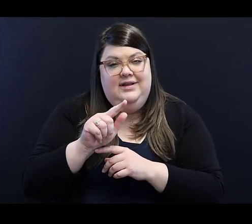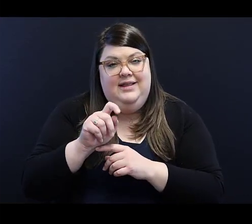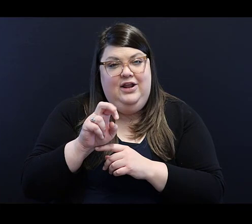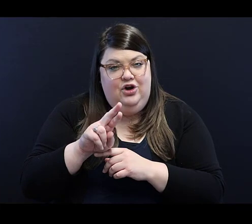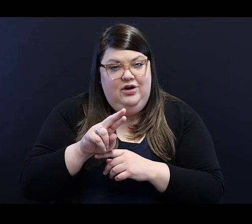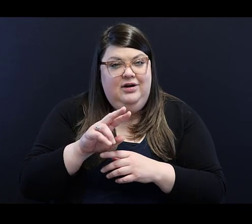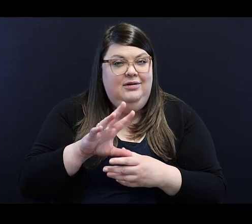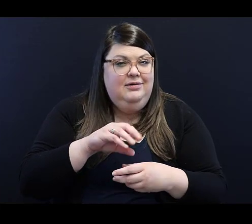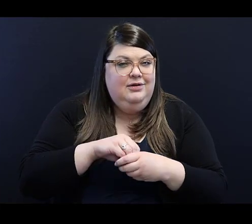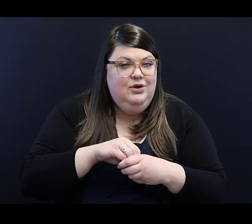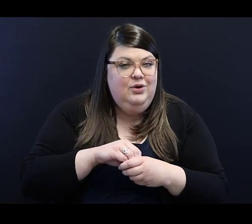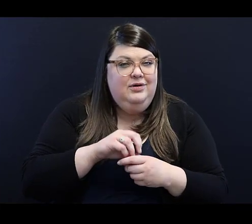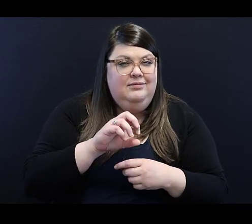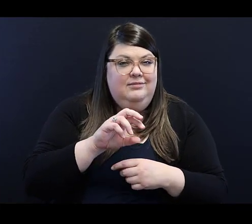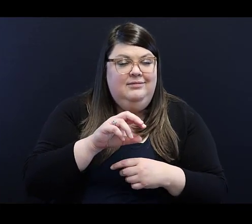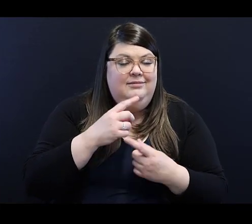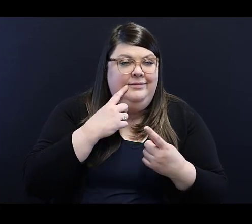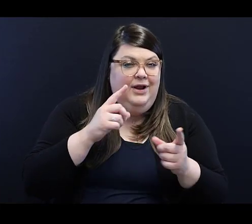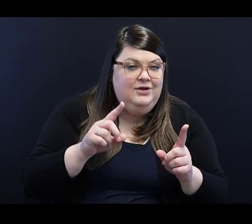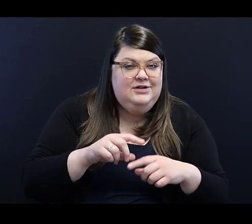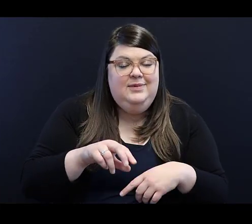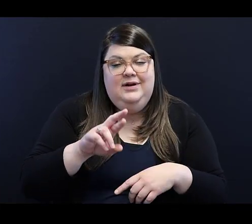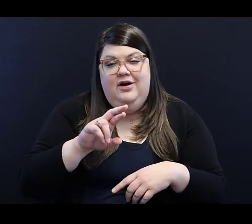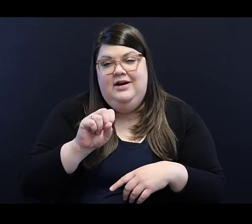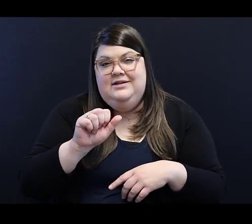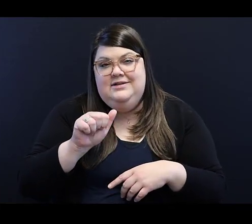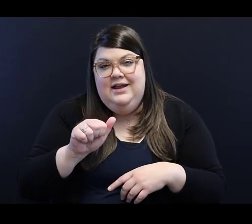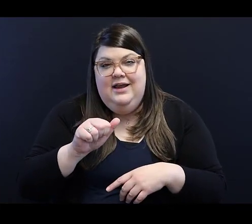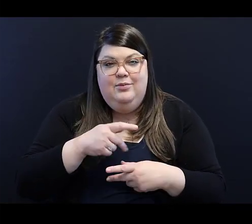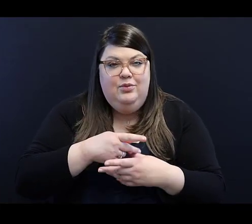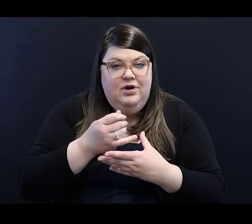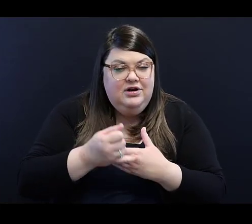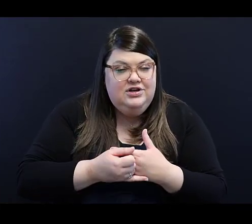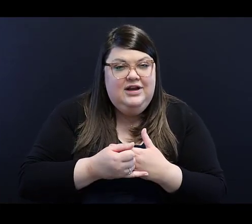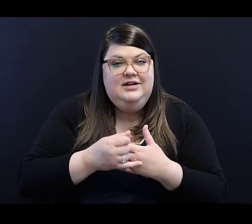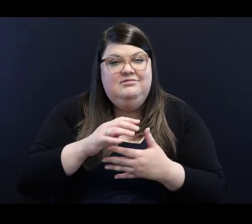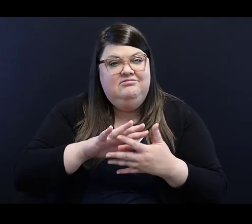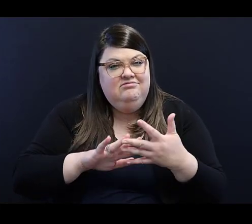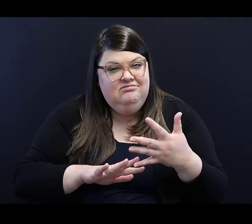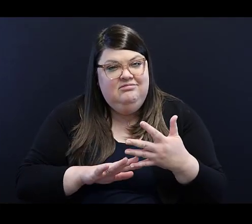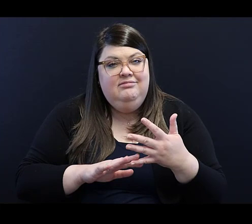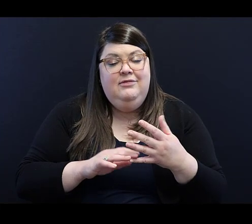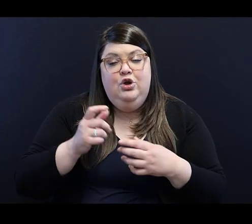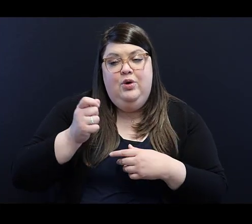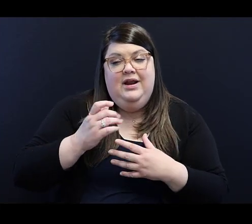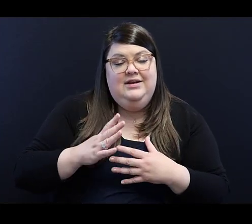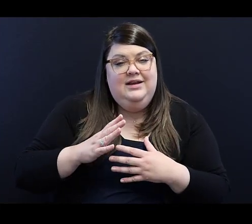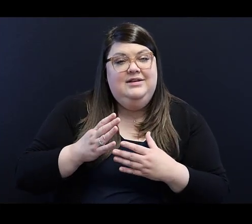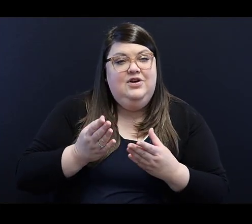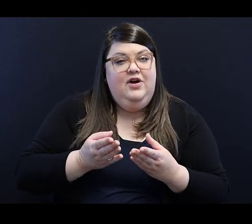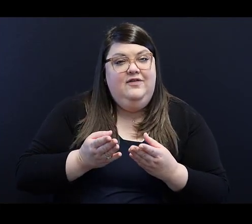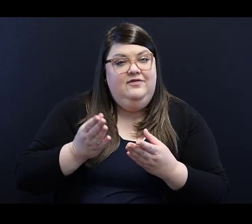upcoming events from RSA funded projects. Grantees are invited to submit articles. If